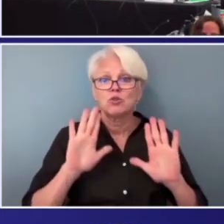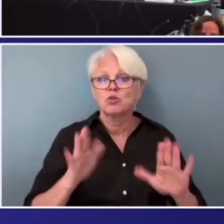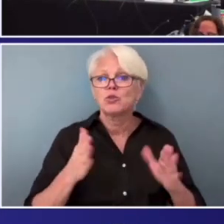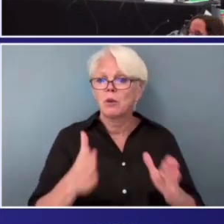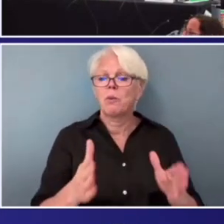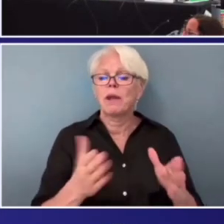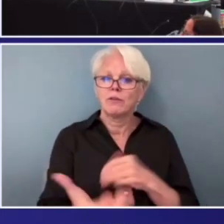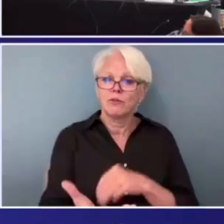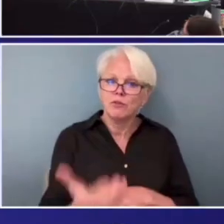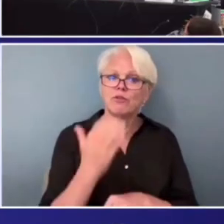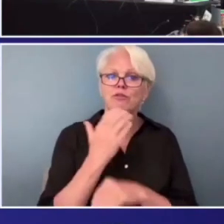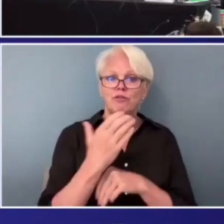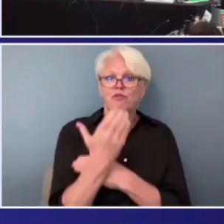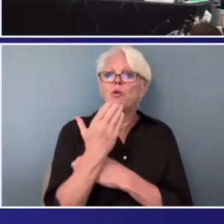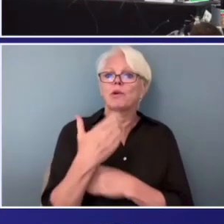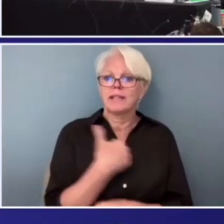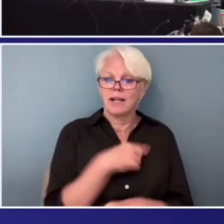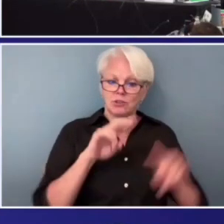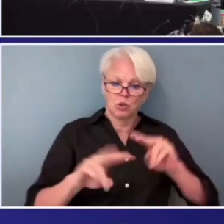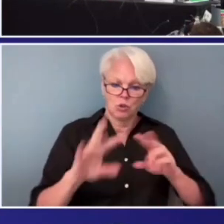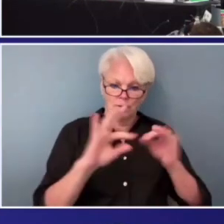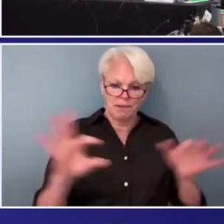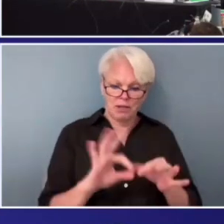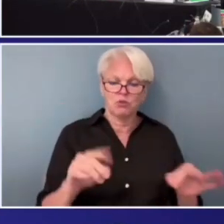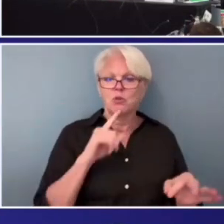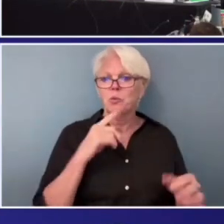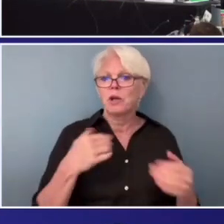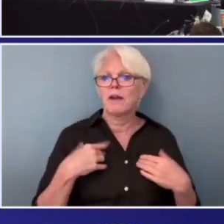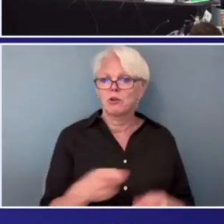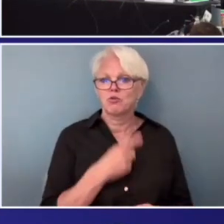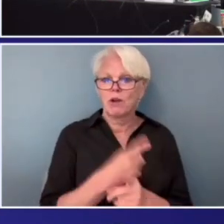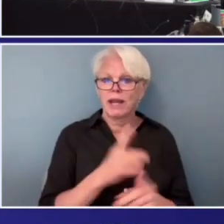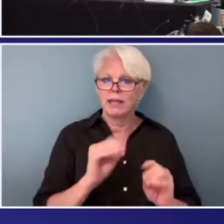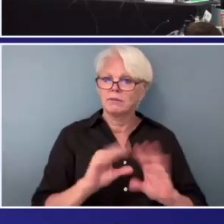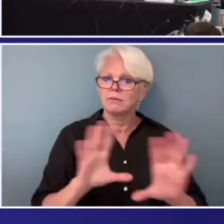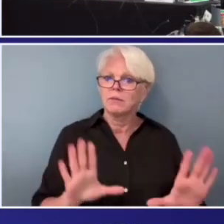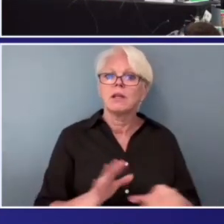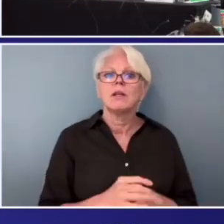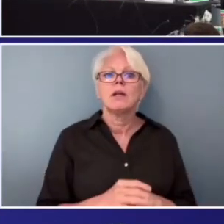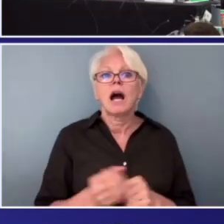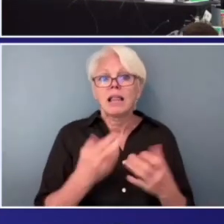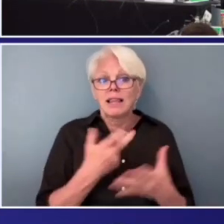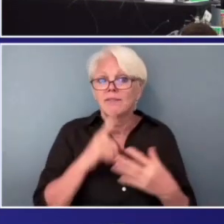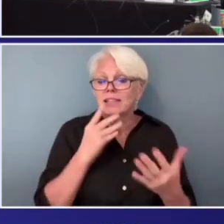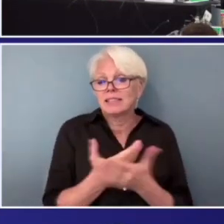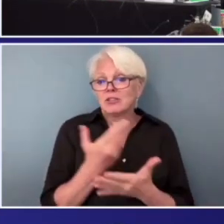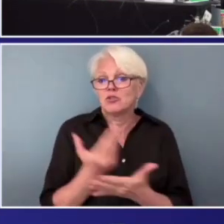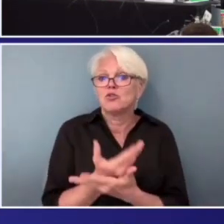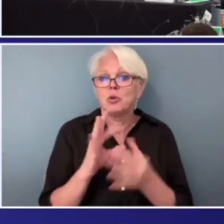look at the language and make sure we've gotten it right, because this is a lot of it is new language on the tiered and on the